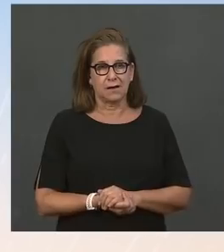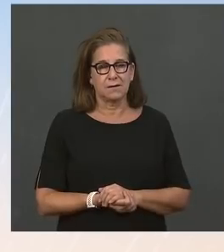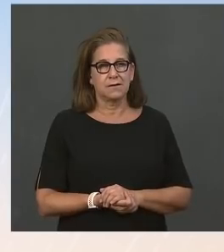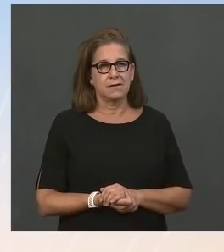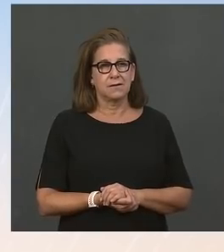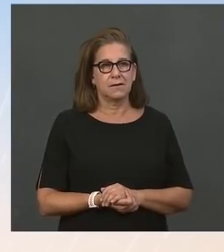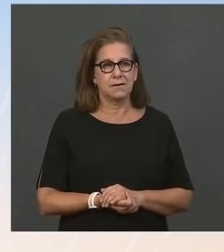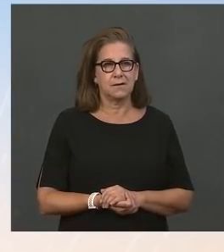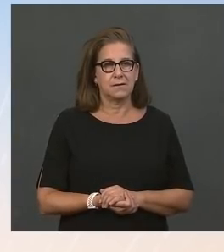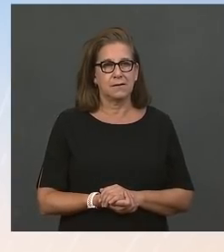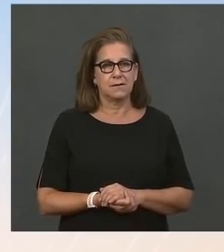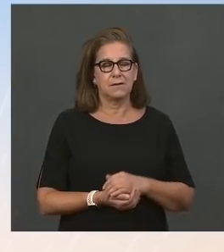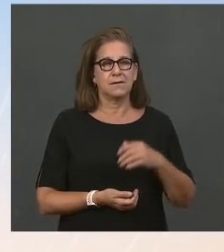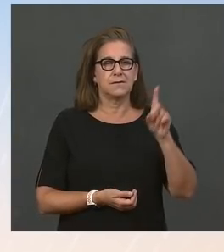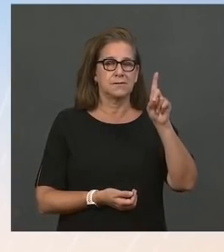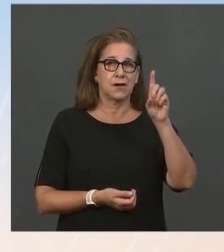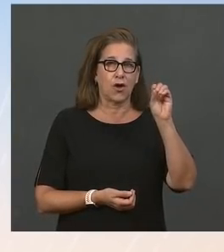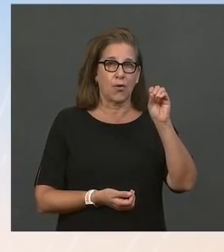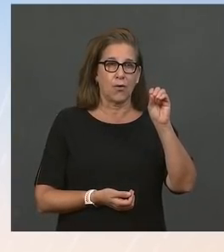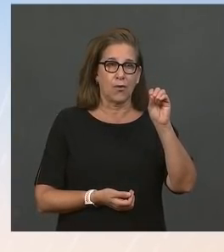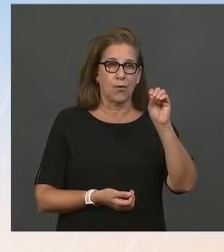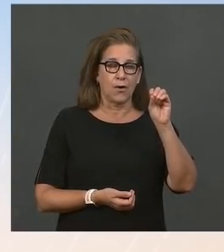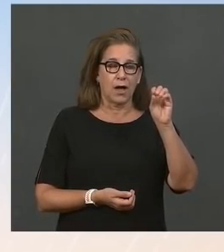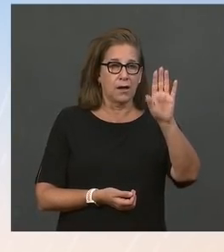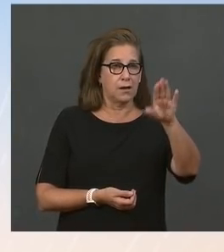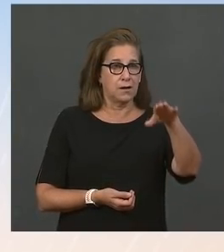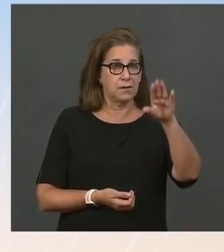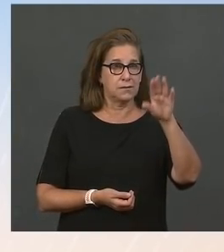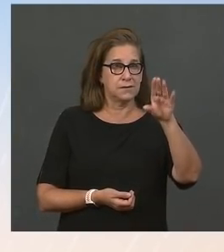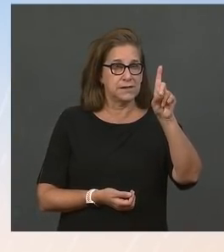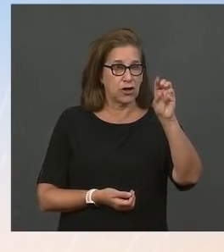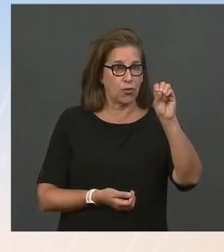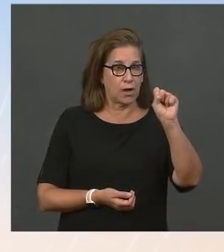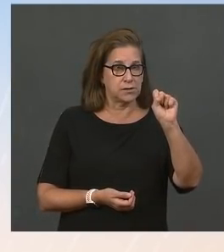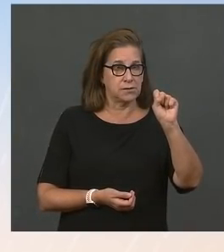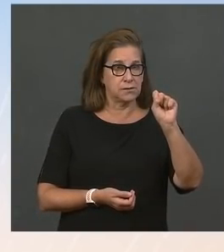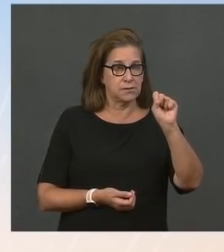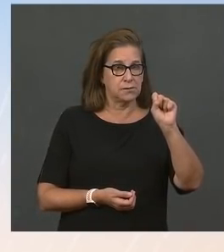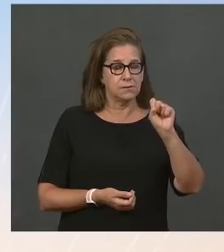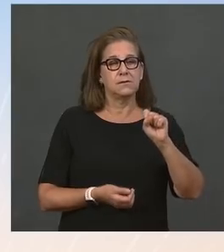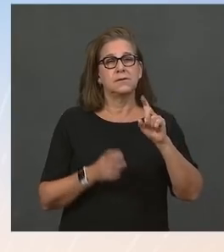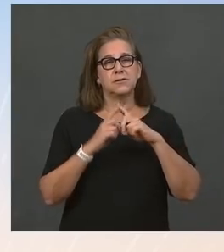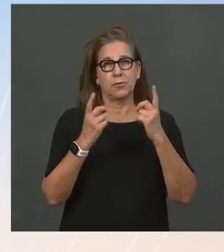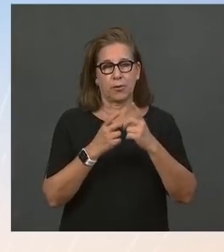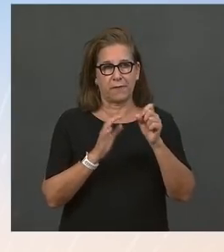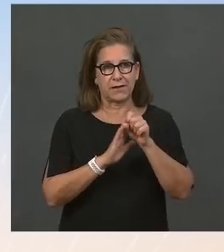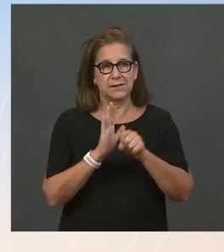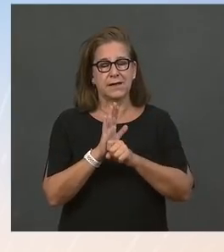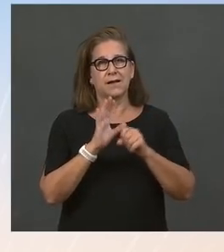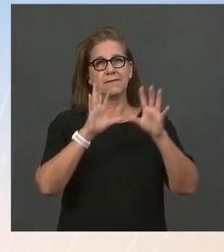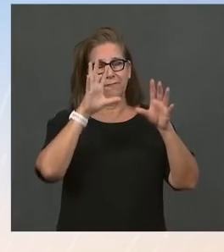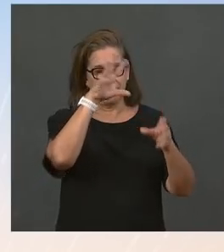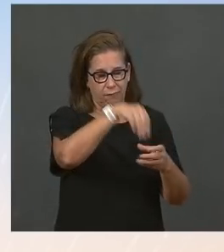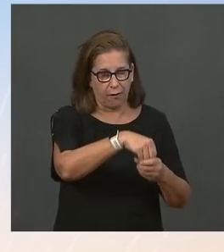who have departed from Kabul. We wouldn't be able to do that unless we had the diplomatic presence in Doha and we're able to engage with